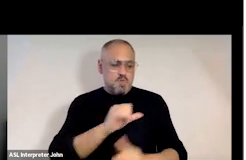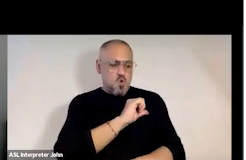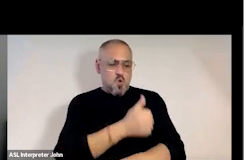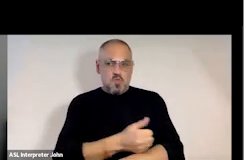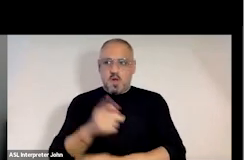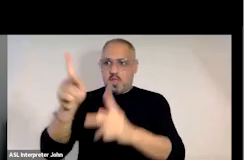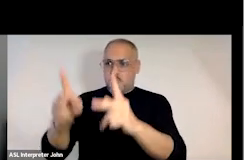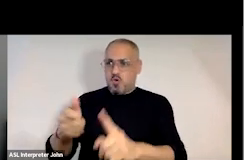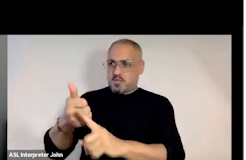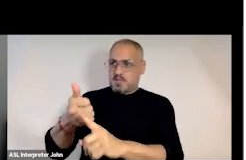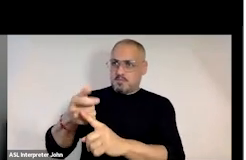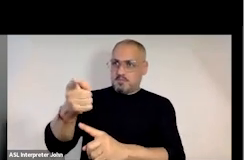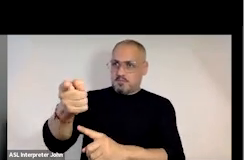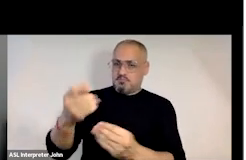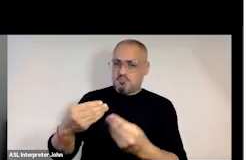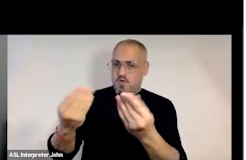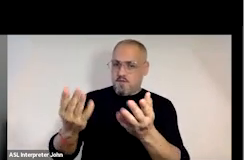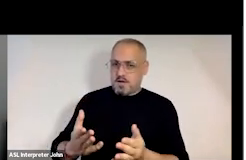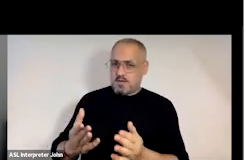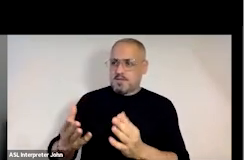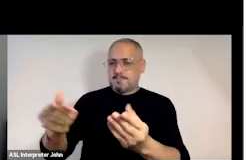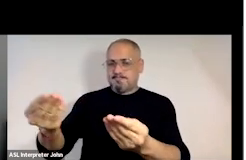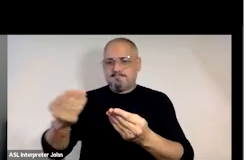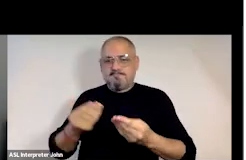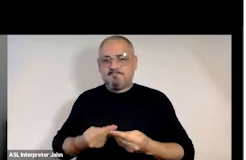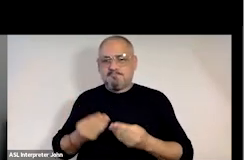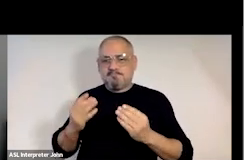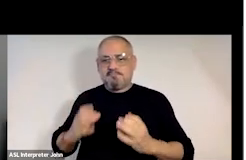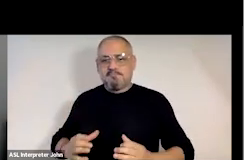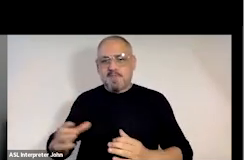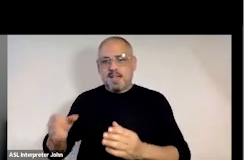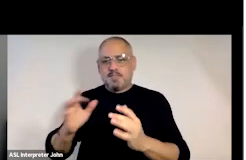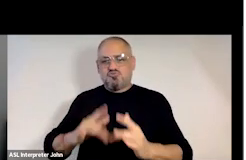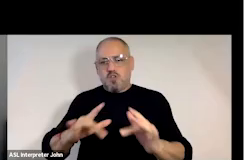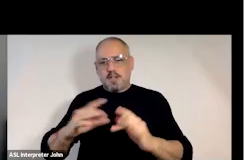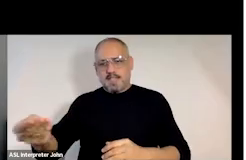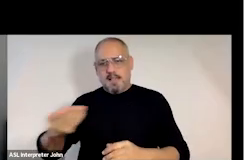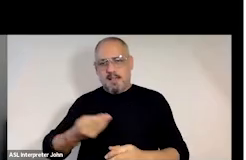to release your client's records to you as their representative,